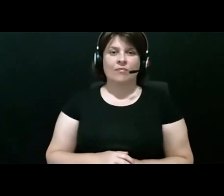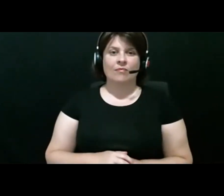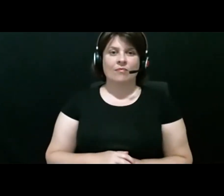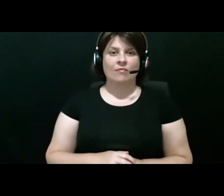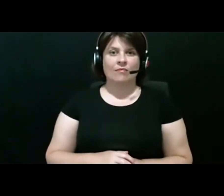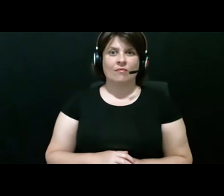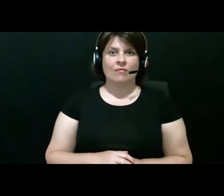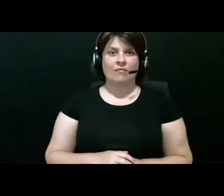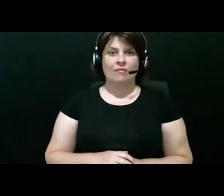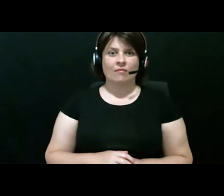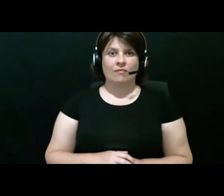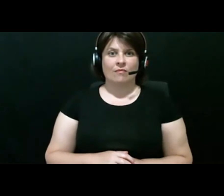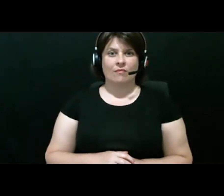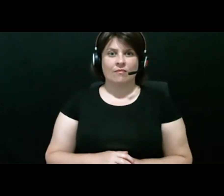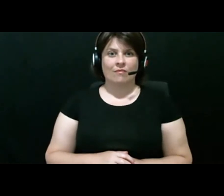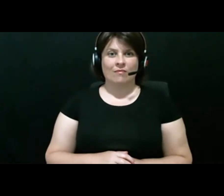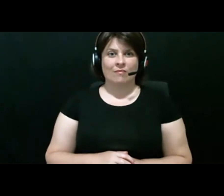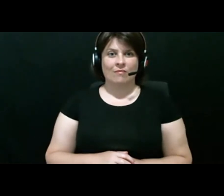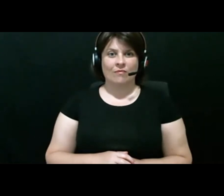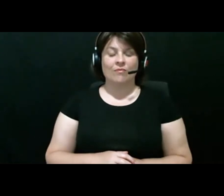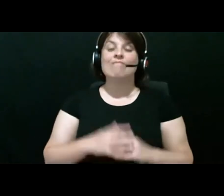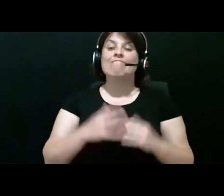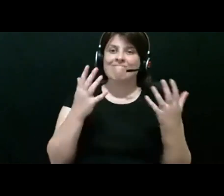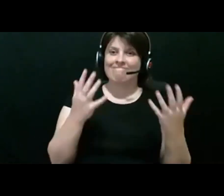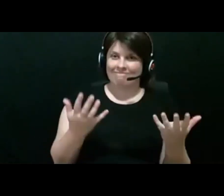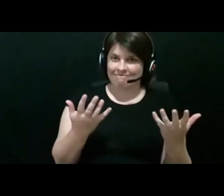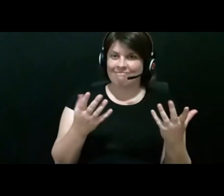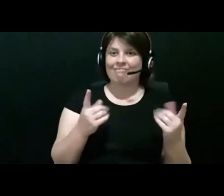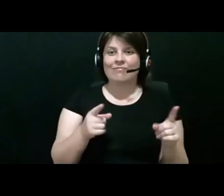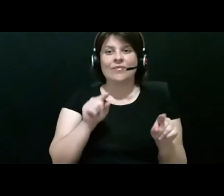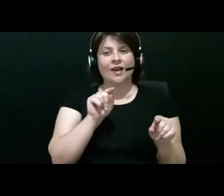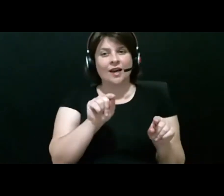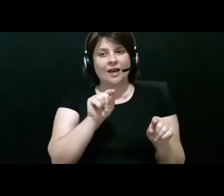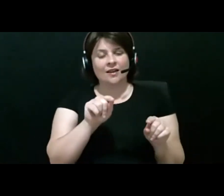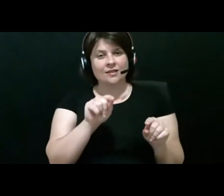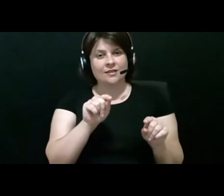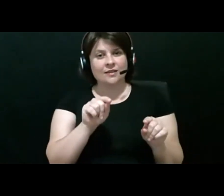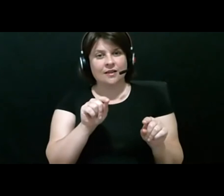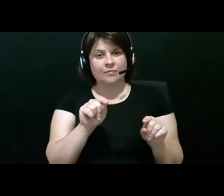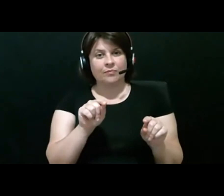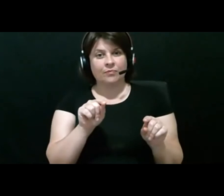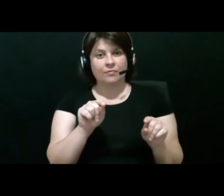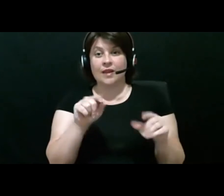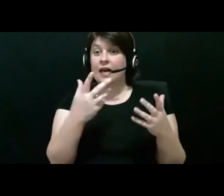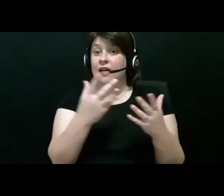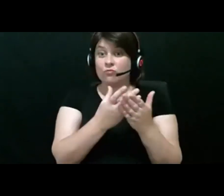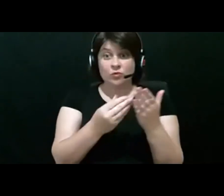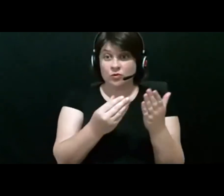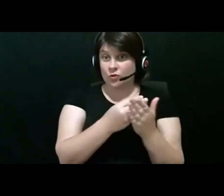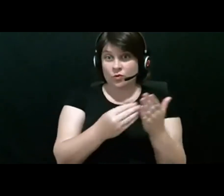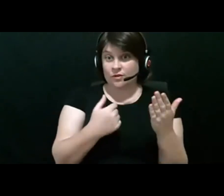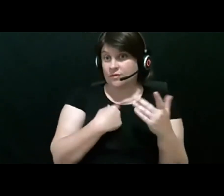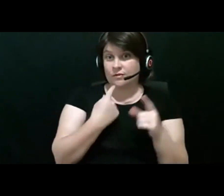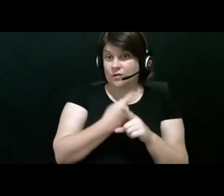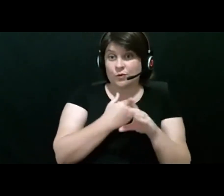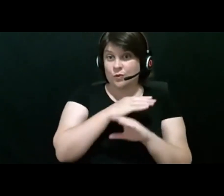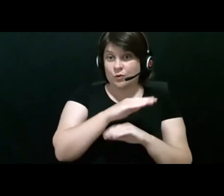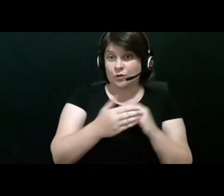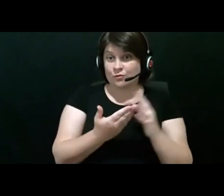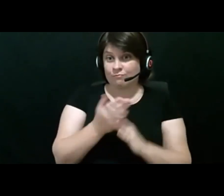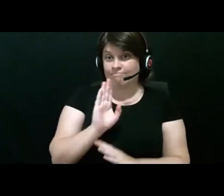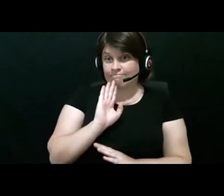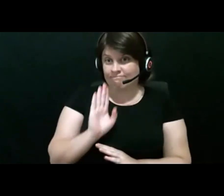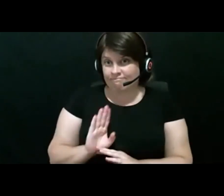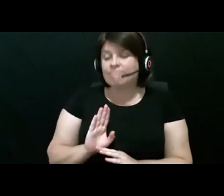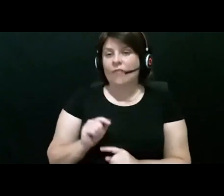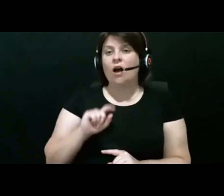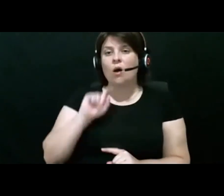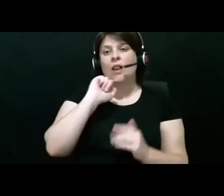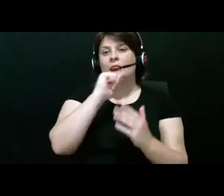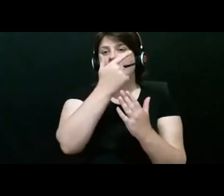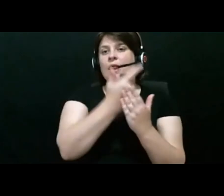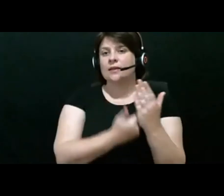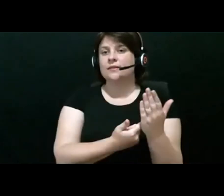So any resources that I referred to in the presentation are listed at the end of the